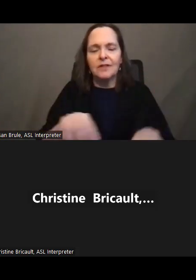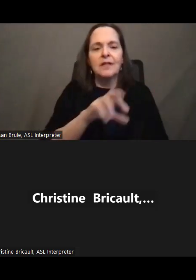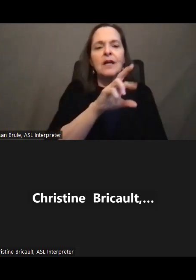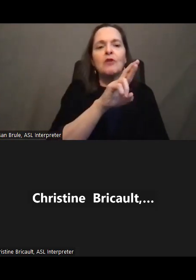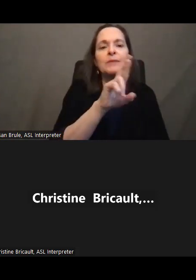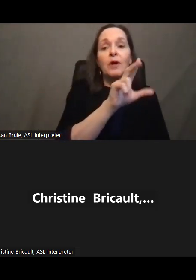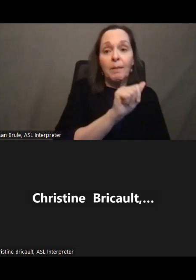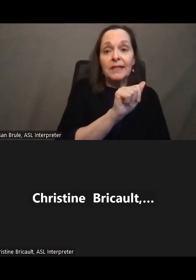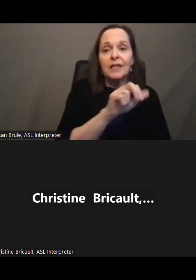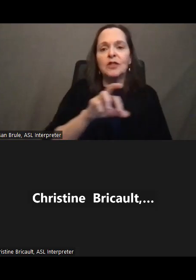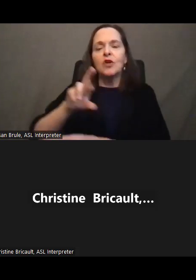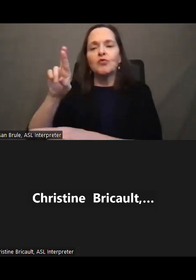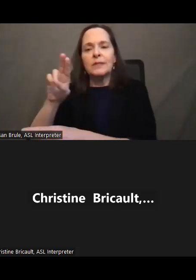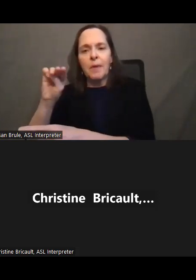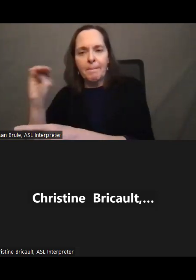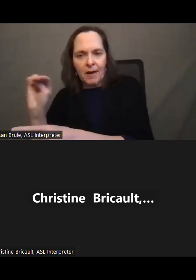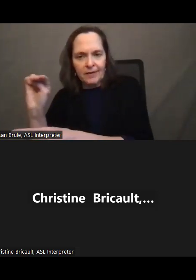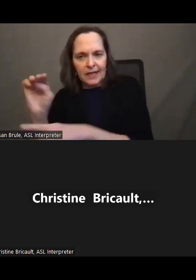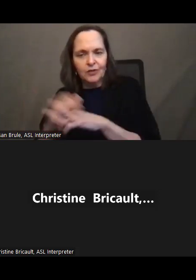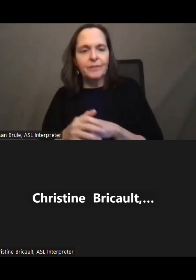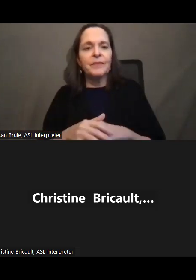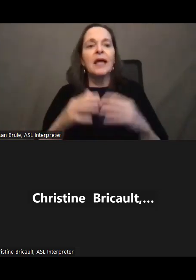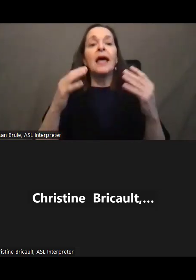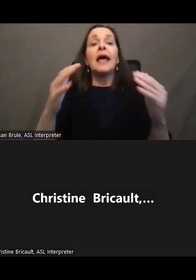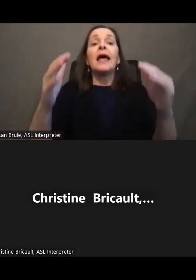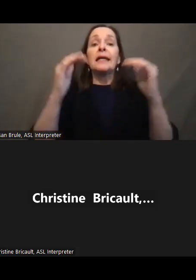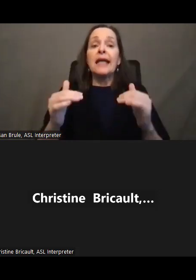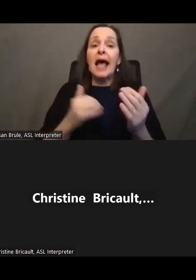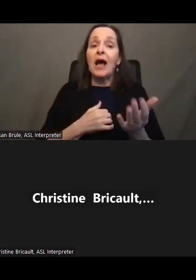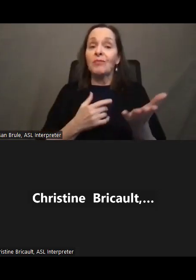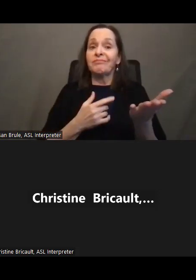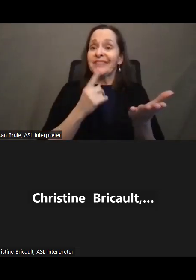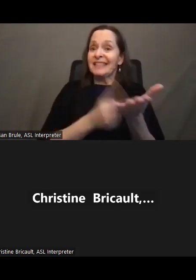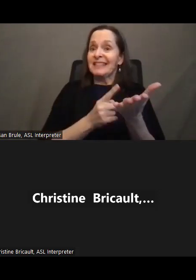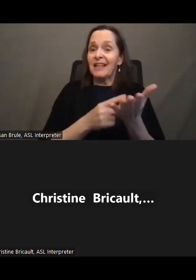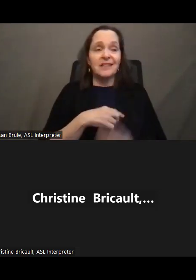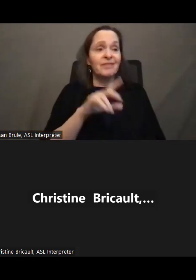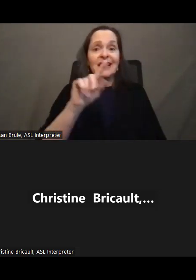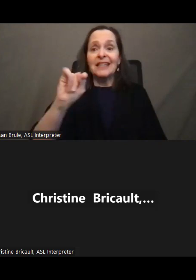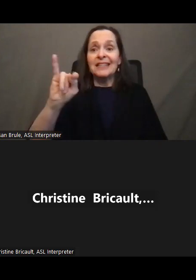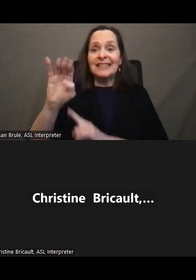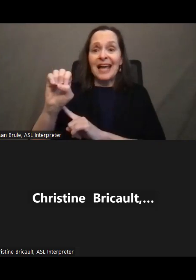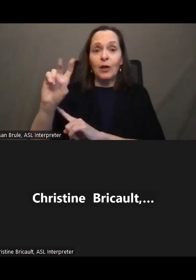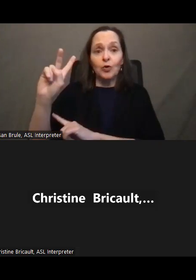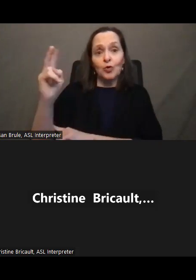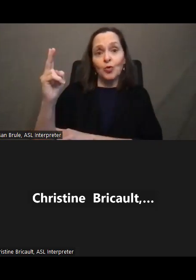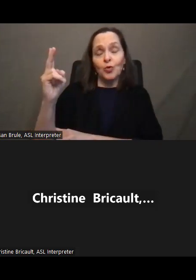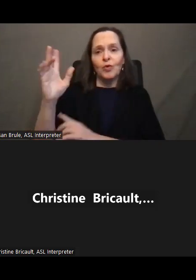Tips for Title II compliance: It's really important that you post a